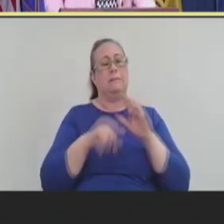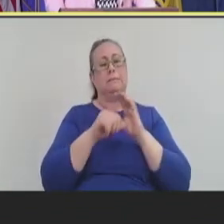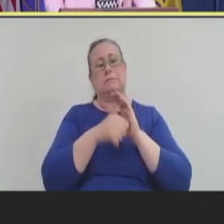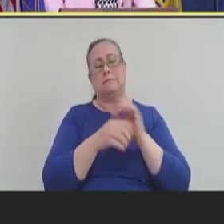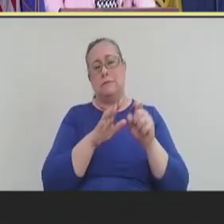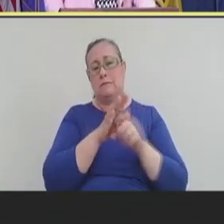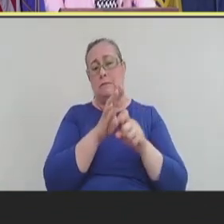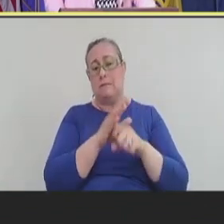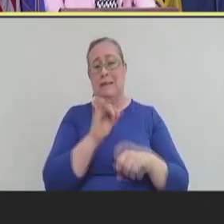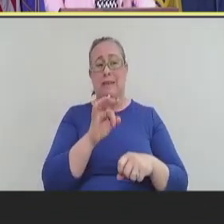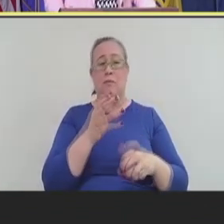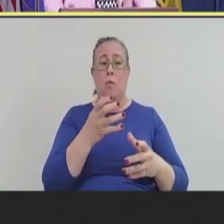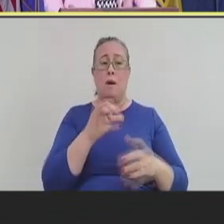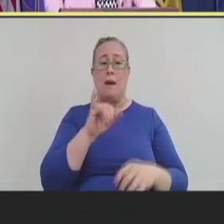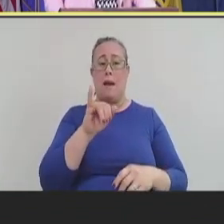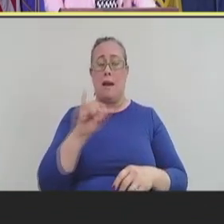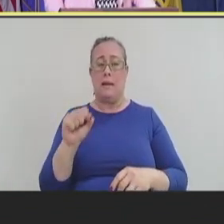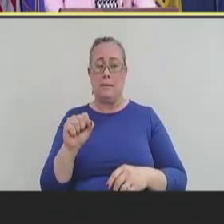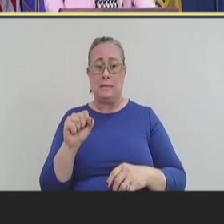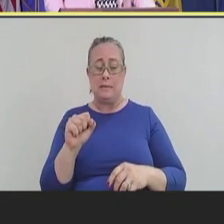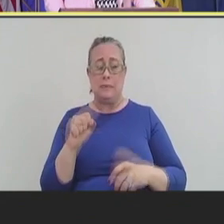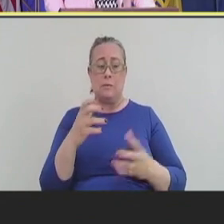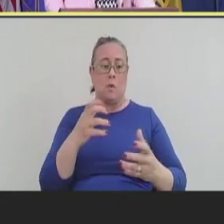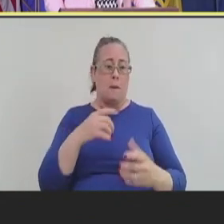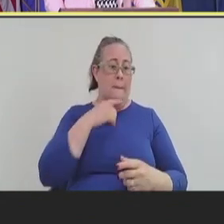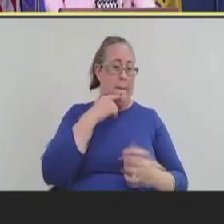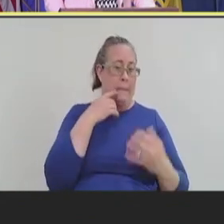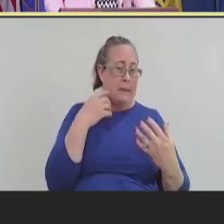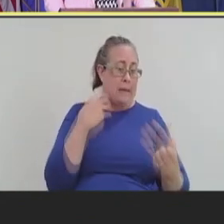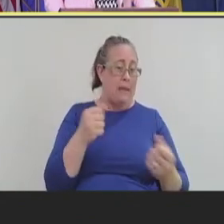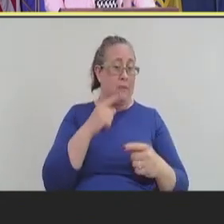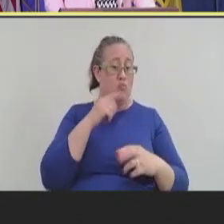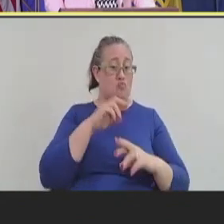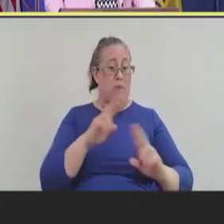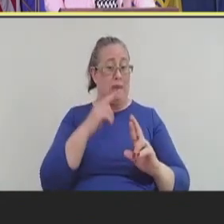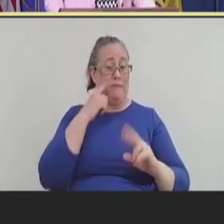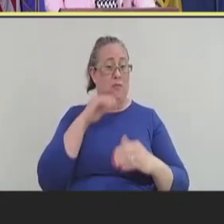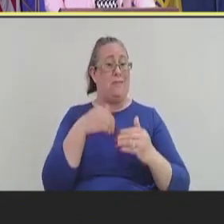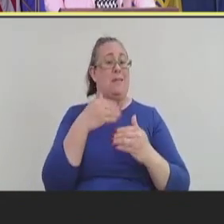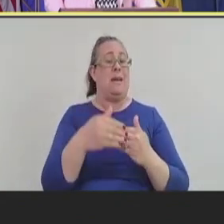want IIS and we want public health in the next emergency, we have to fund it today.